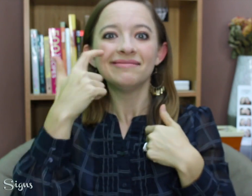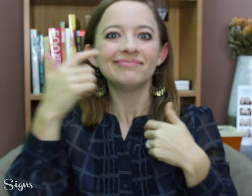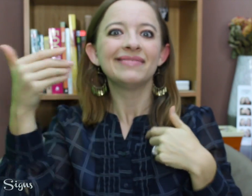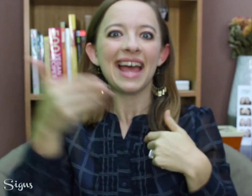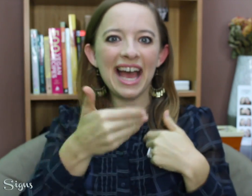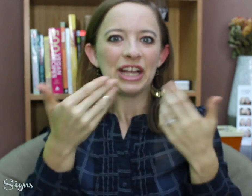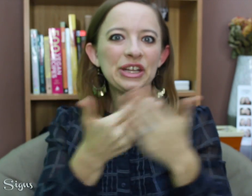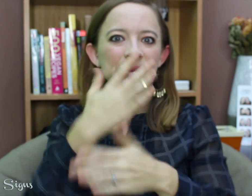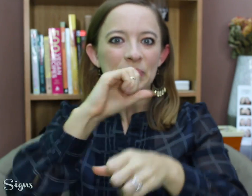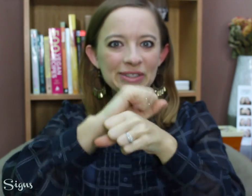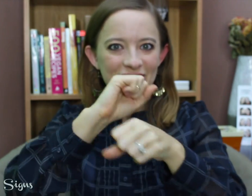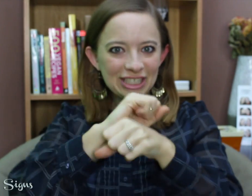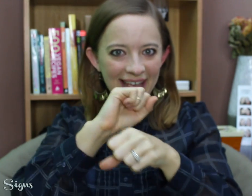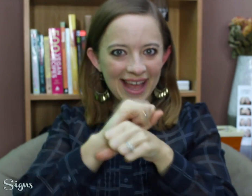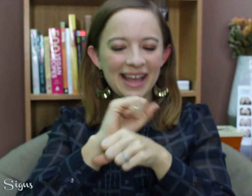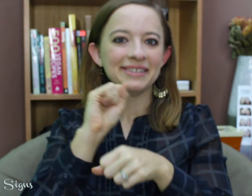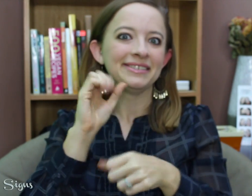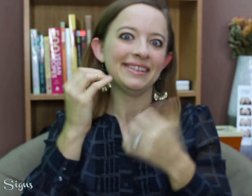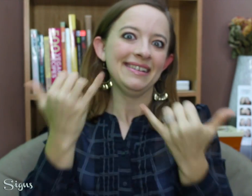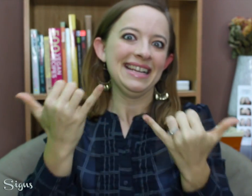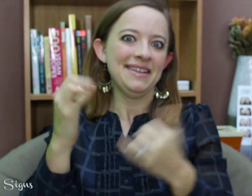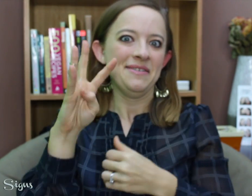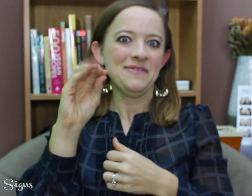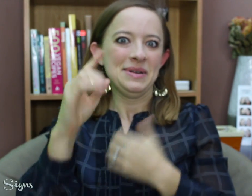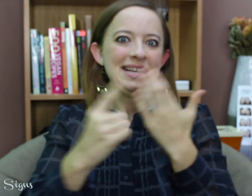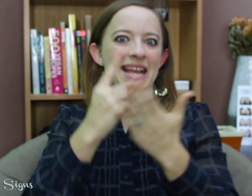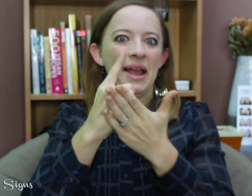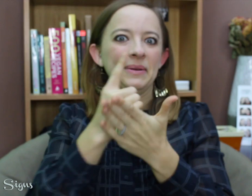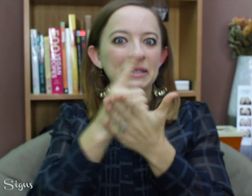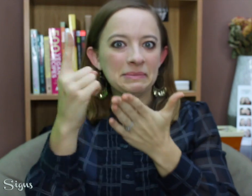a while but I just recently got a new job. So now